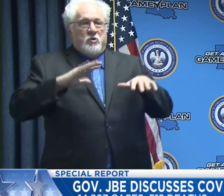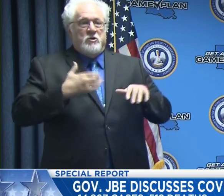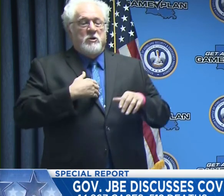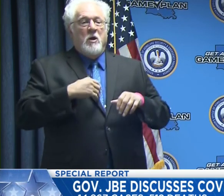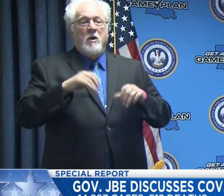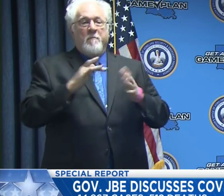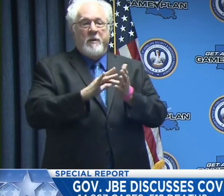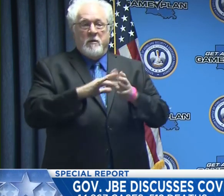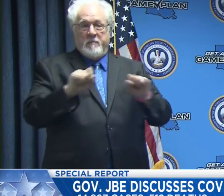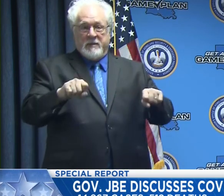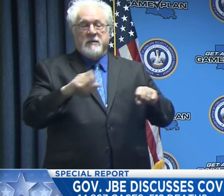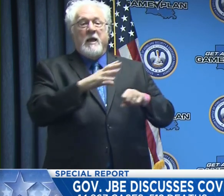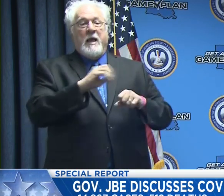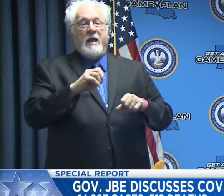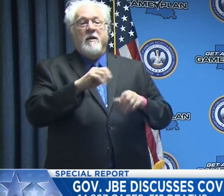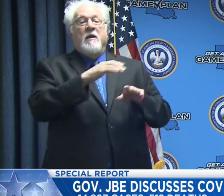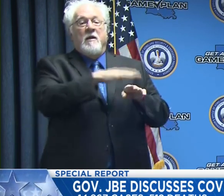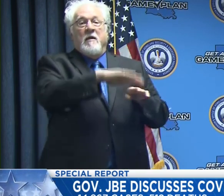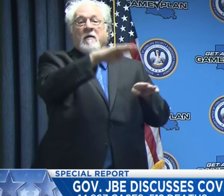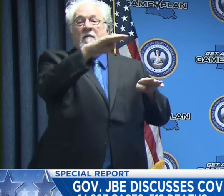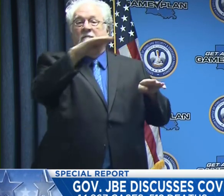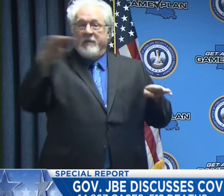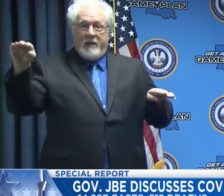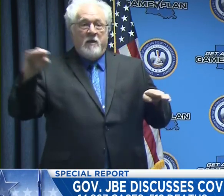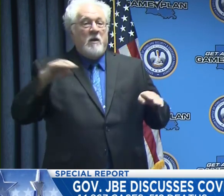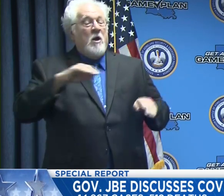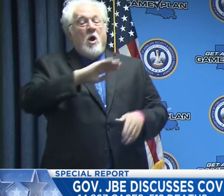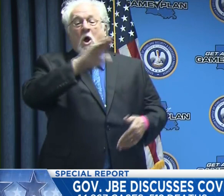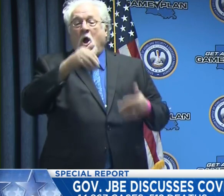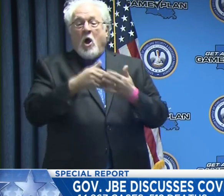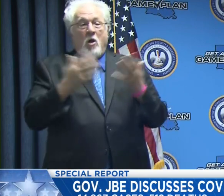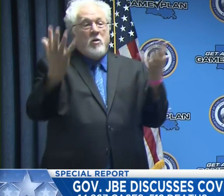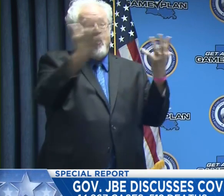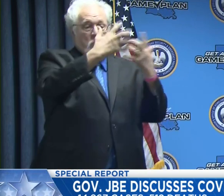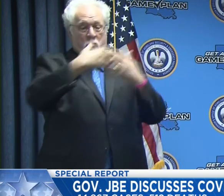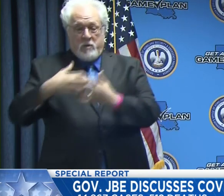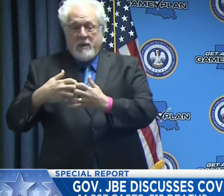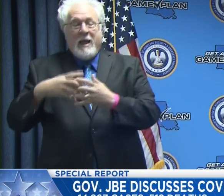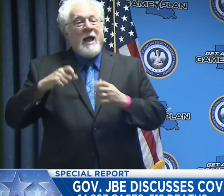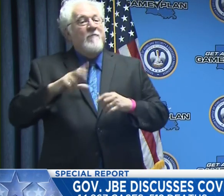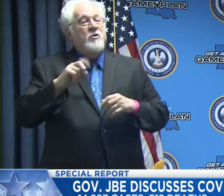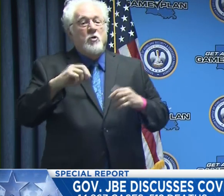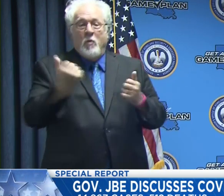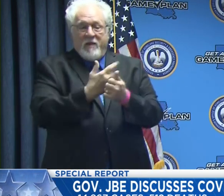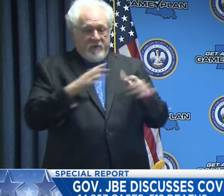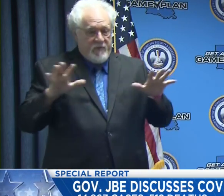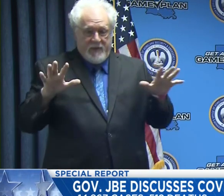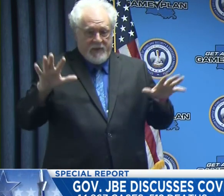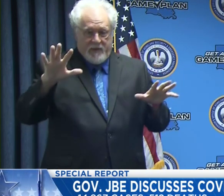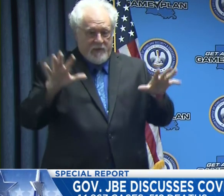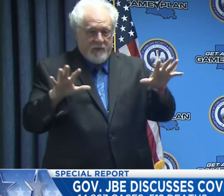STATE. SO WE PAUSE OURSELVES MORE TIME THAT ALLOWS US TO -- CONTINUE TO